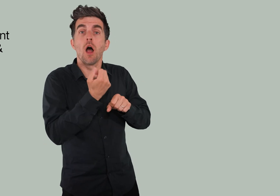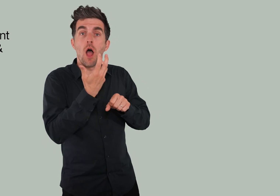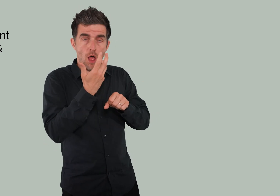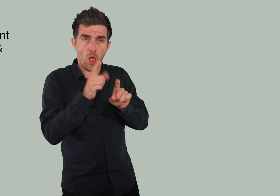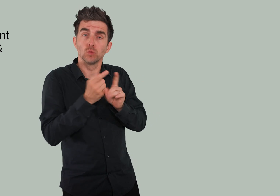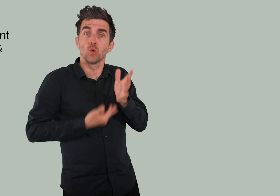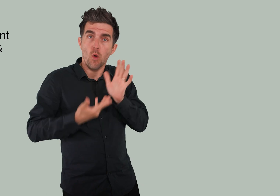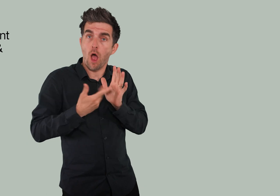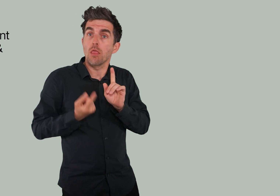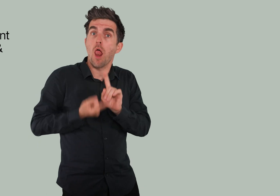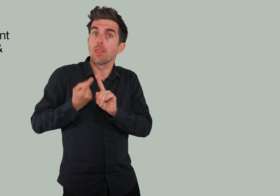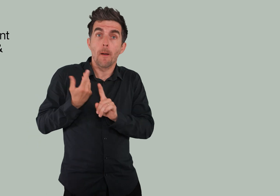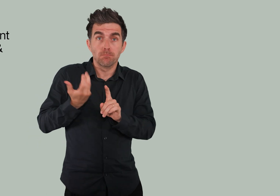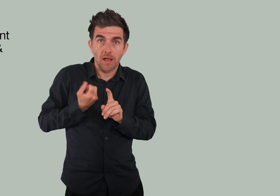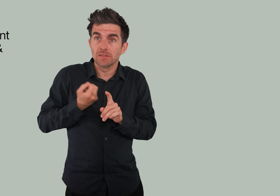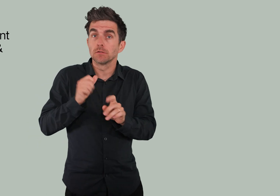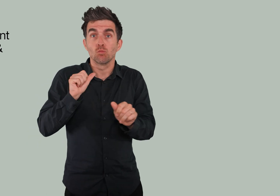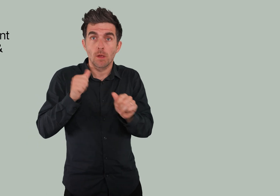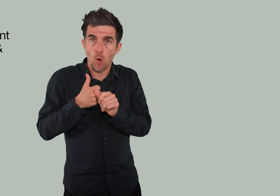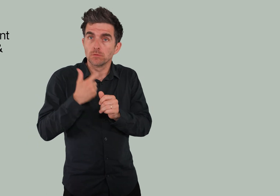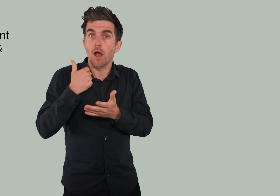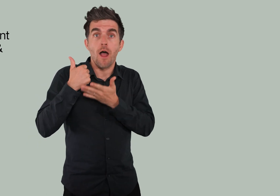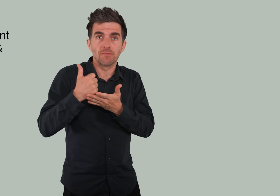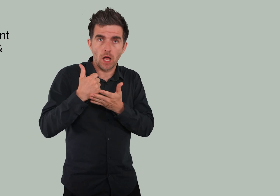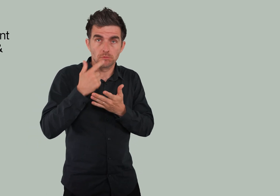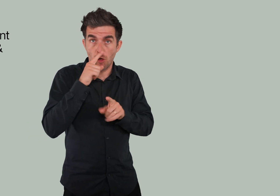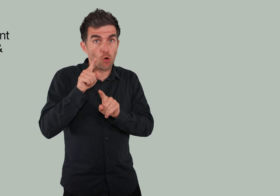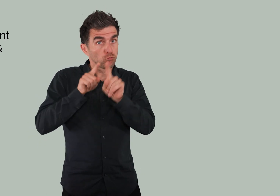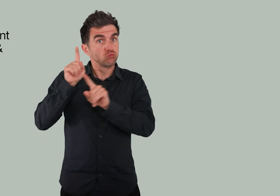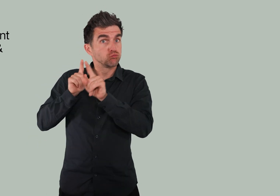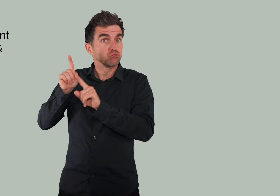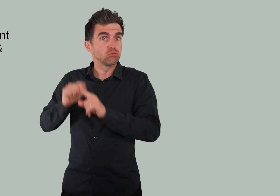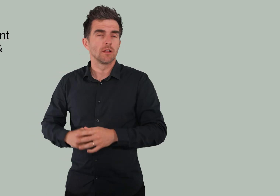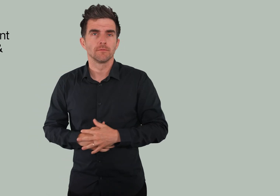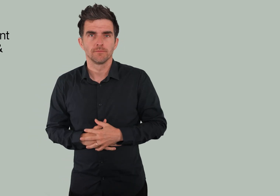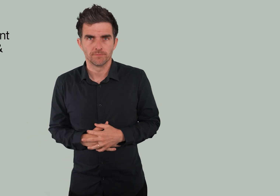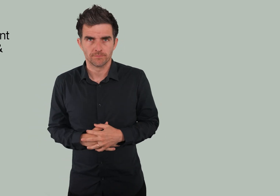and signposting to other benefits, support and advice.